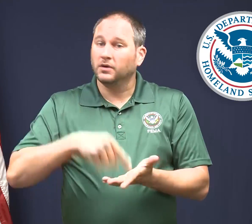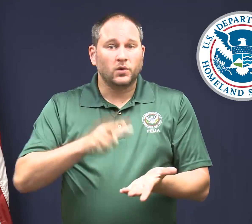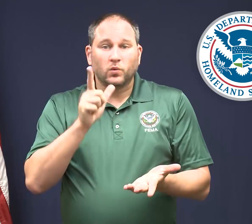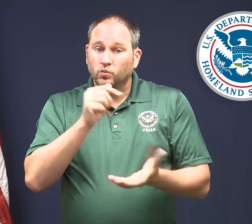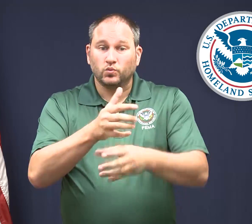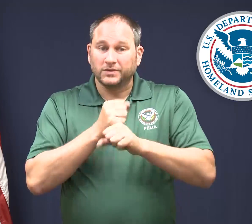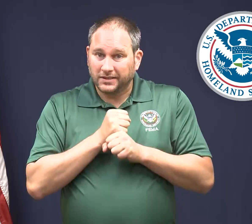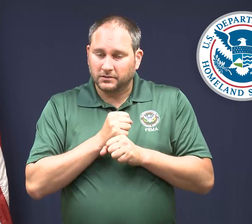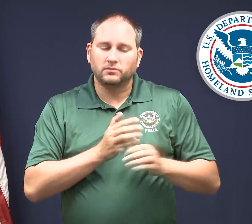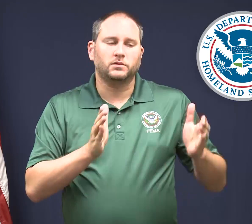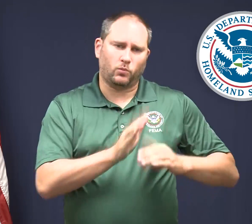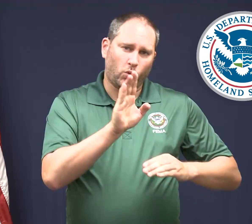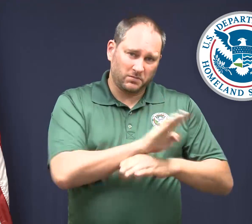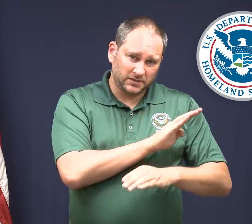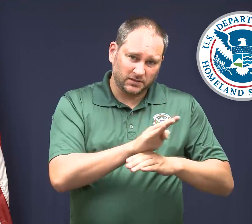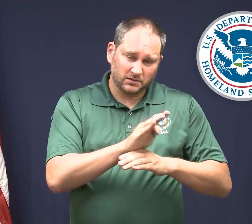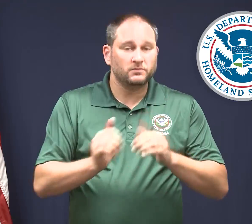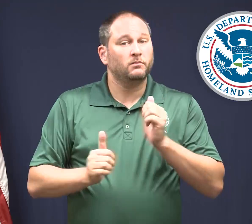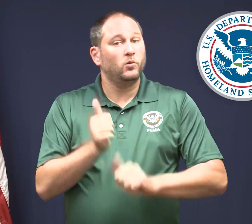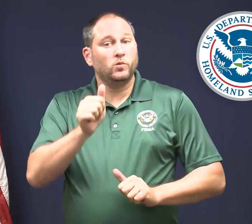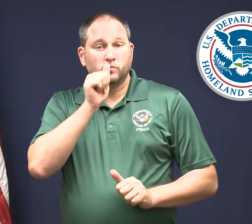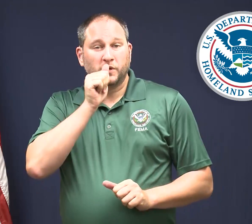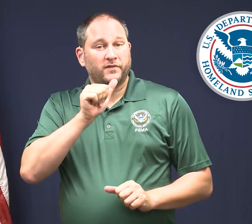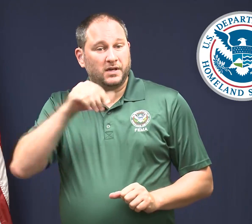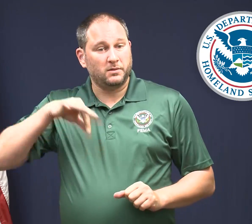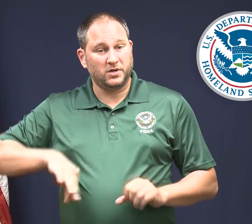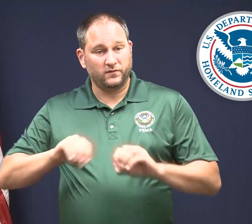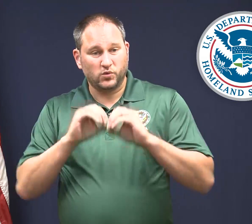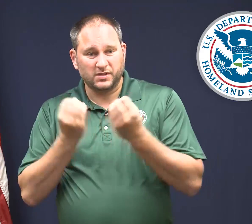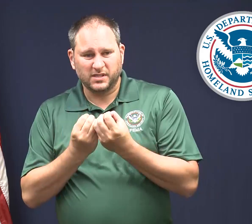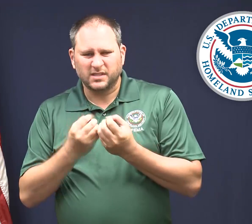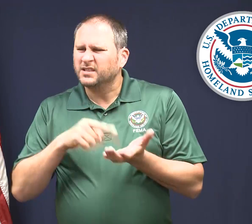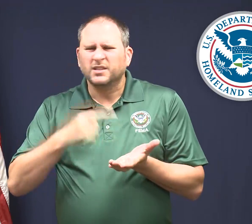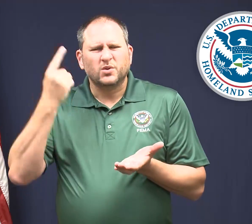to small businesses and most private nonprofit organizations